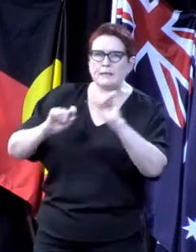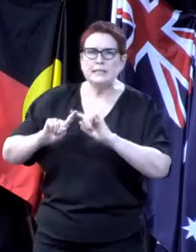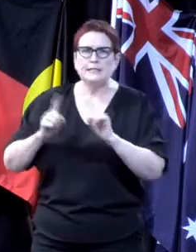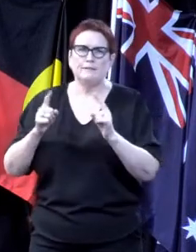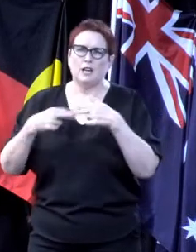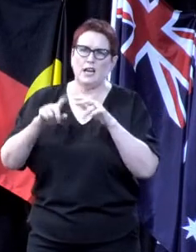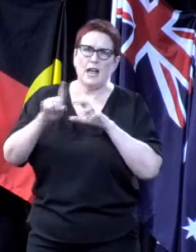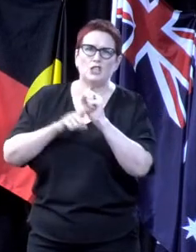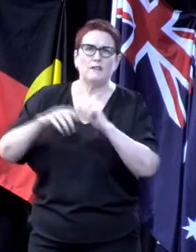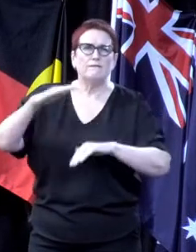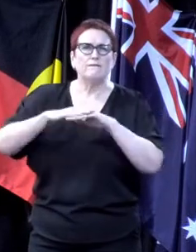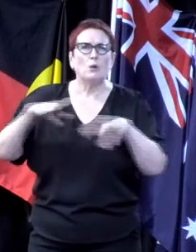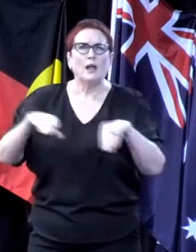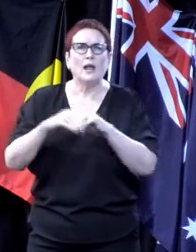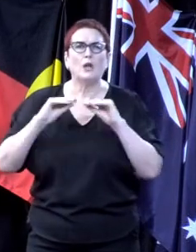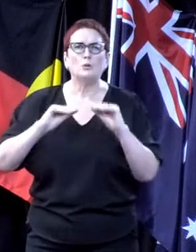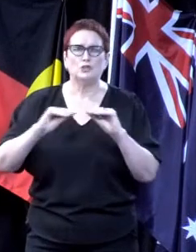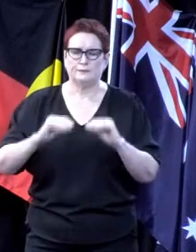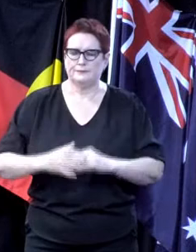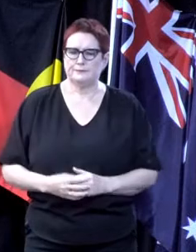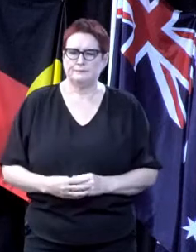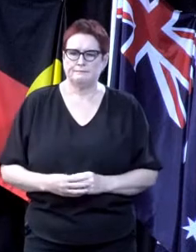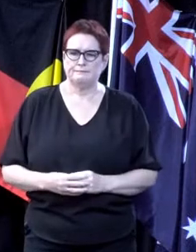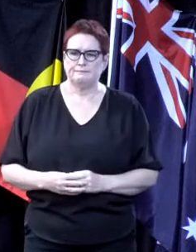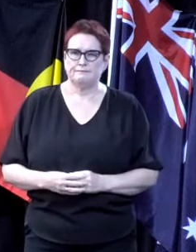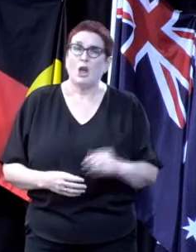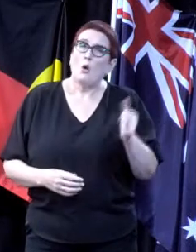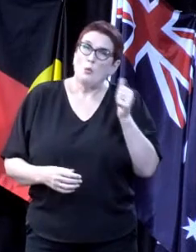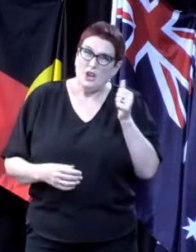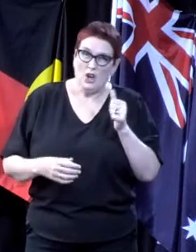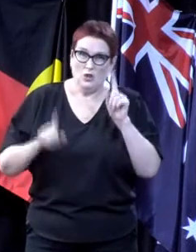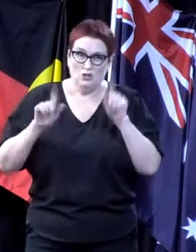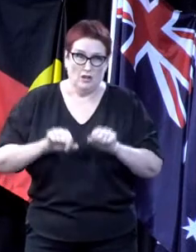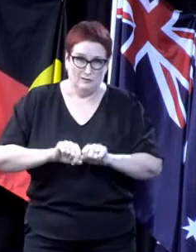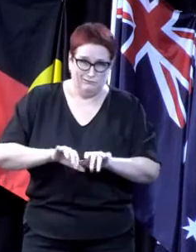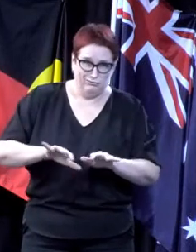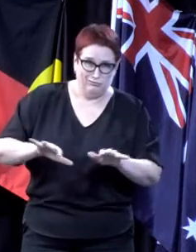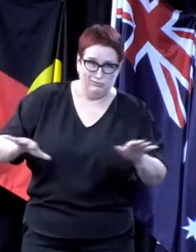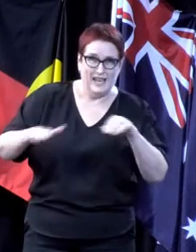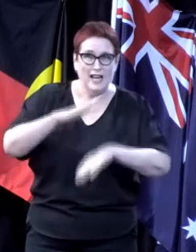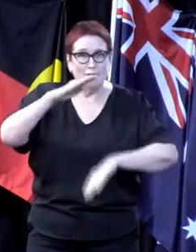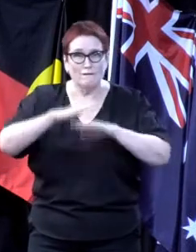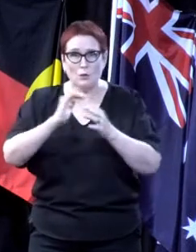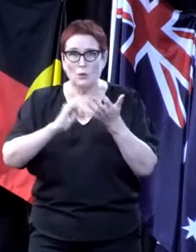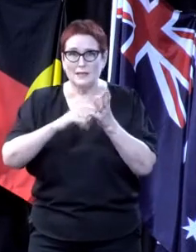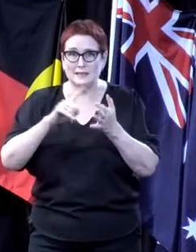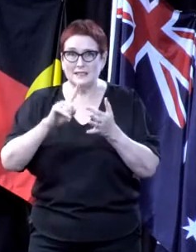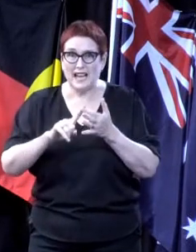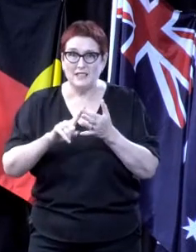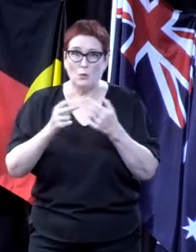There could be no reasonable expectation that, with a rollout across the state, of a significant policy with curriculum requirements,